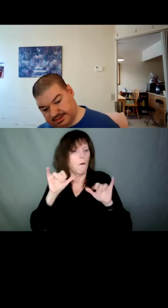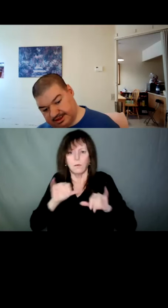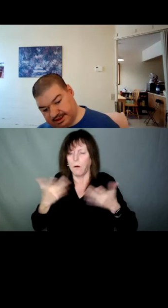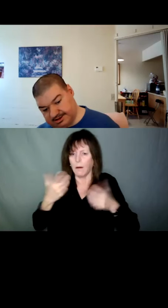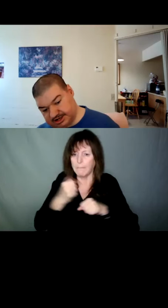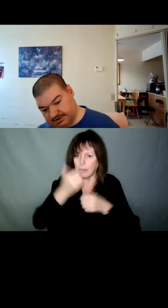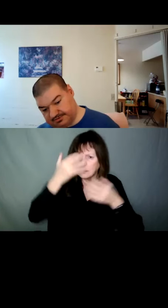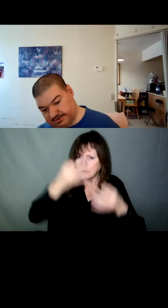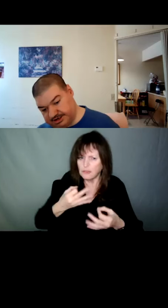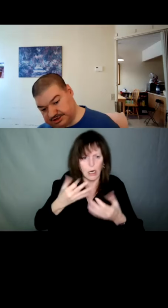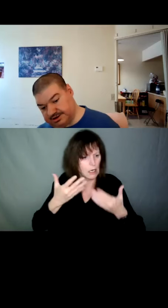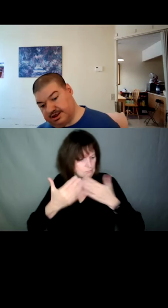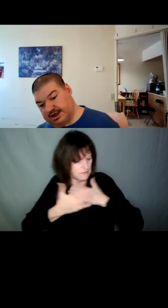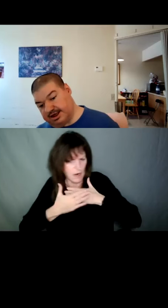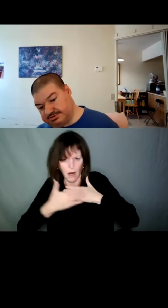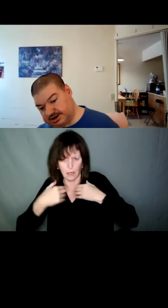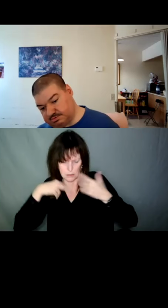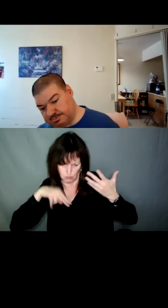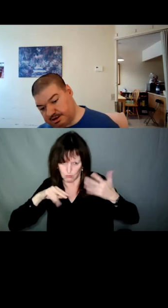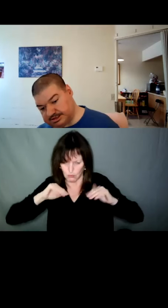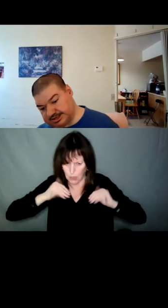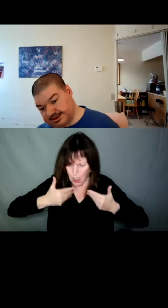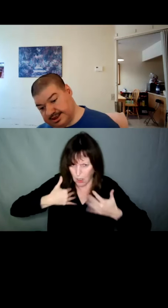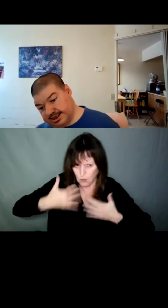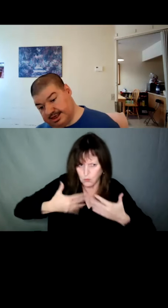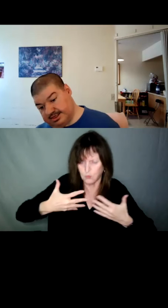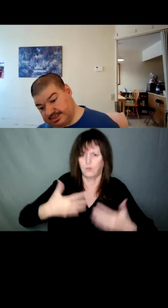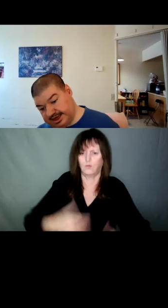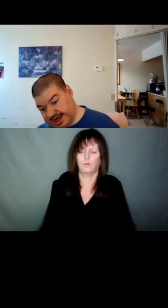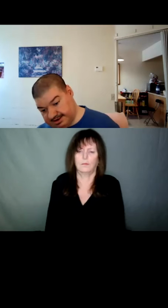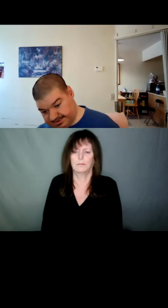with frequently asked questions as a resource